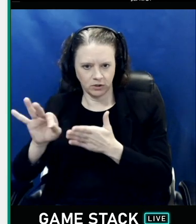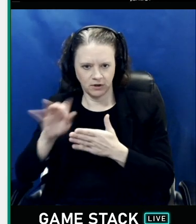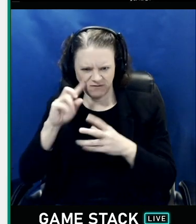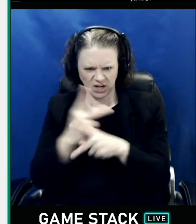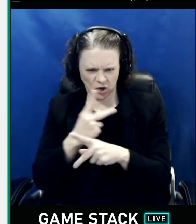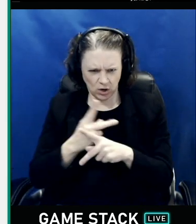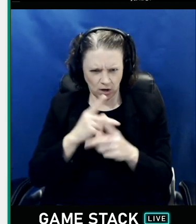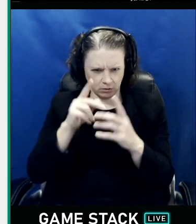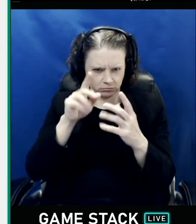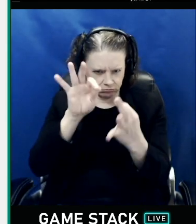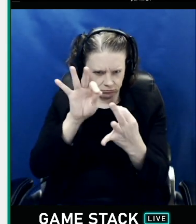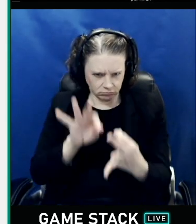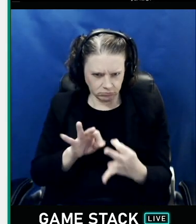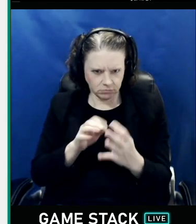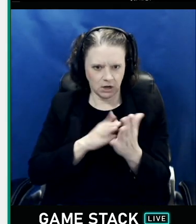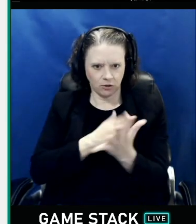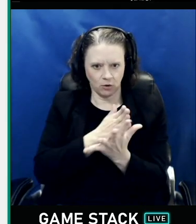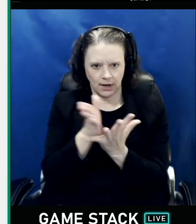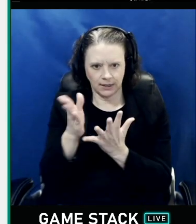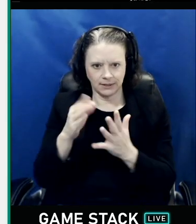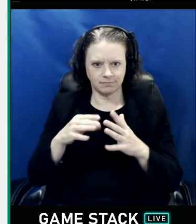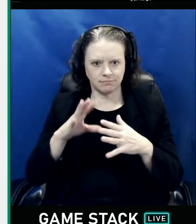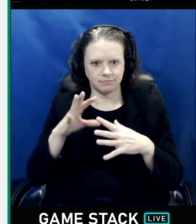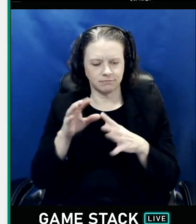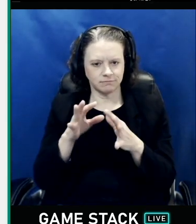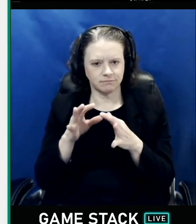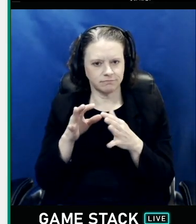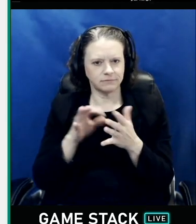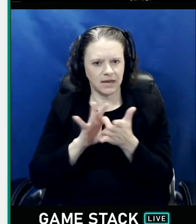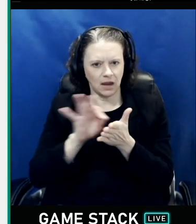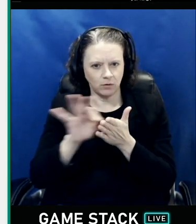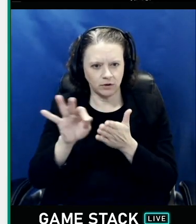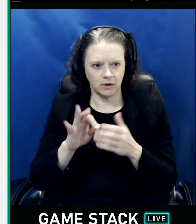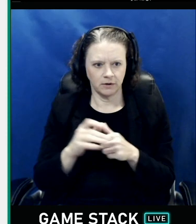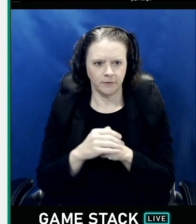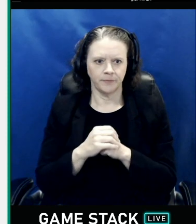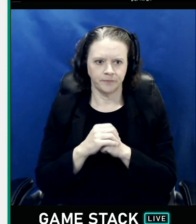Game initialization, including decompressing assets and compiling and warming shaders,